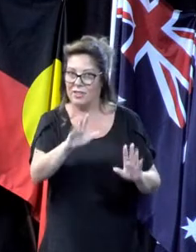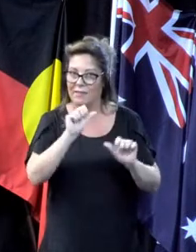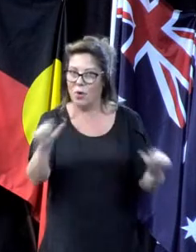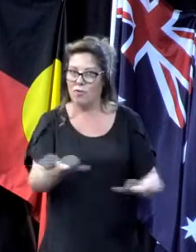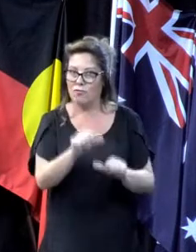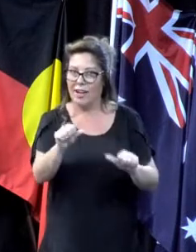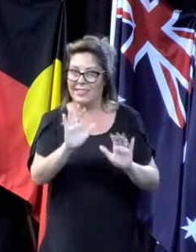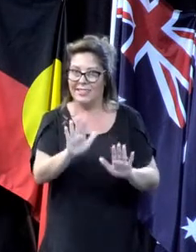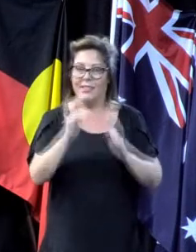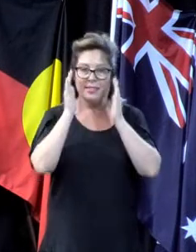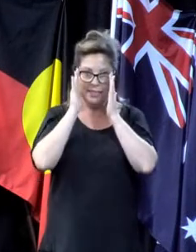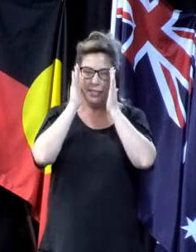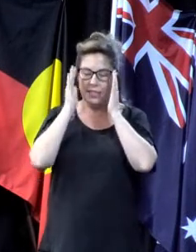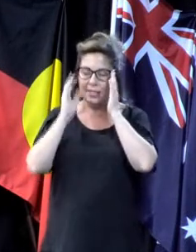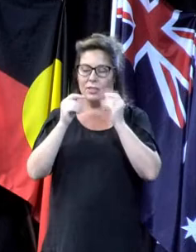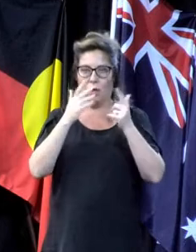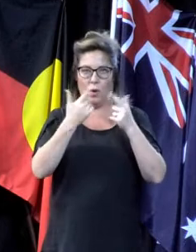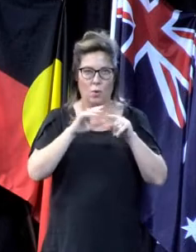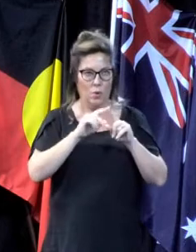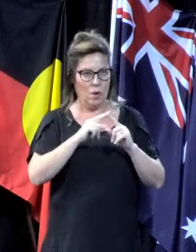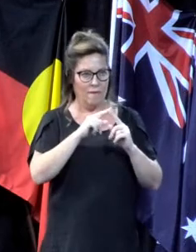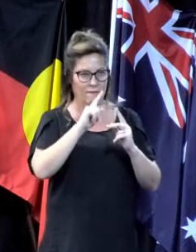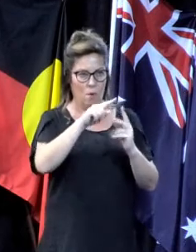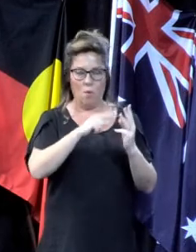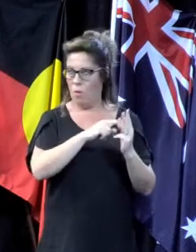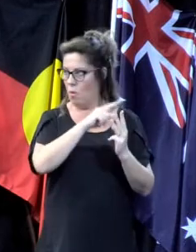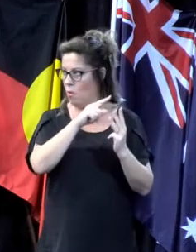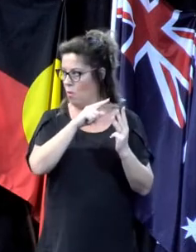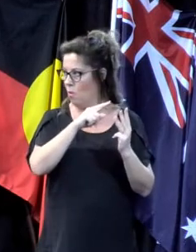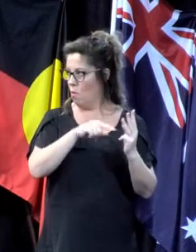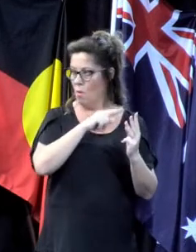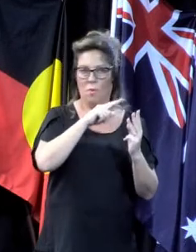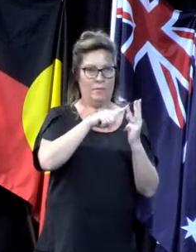I’m at paragraph 40 to 43 of your statement,